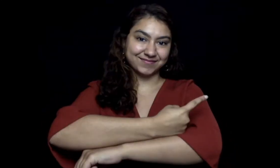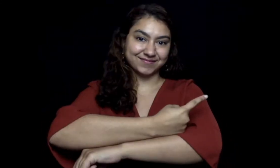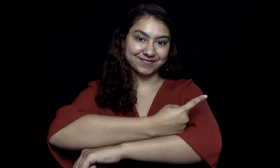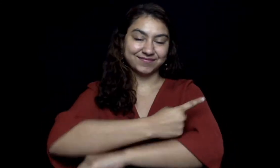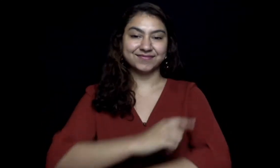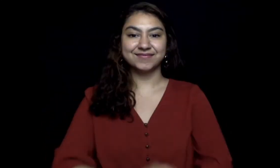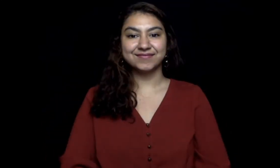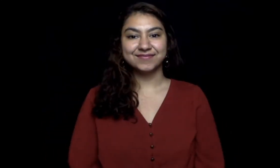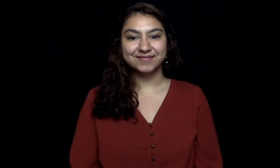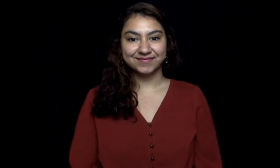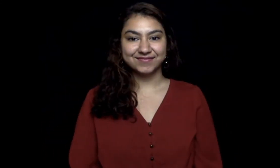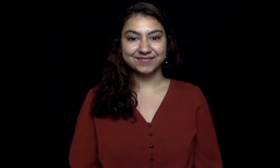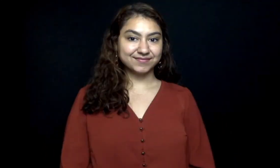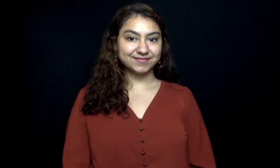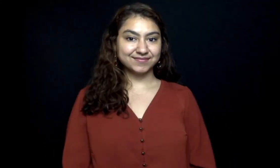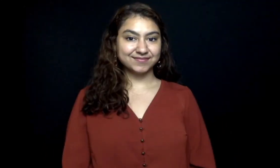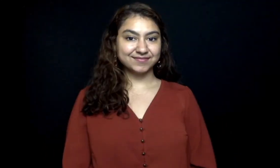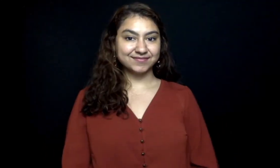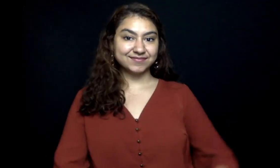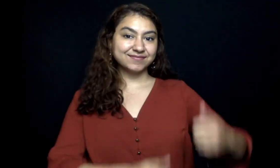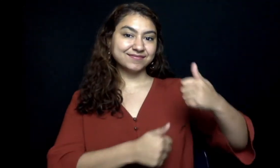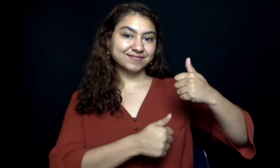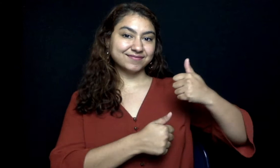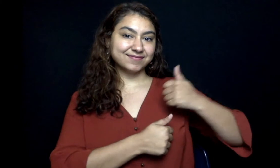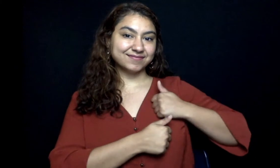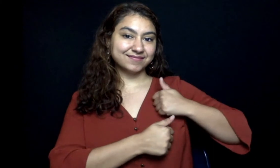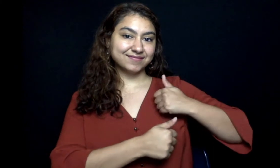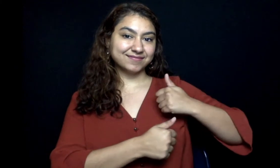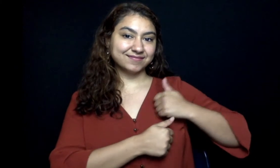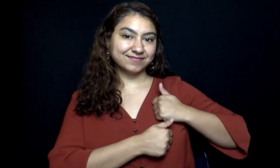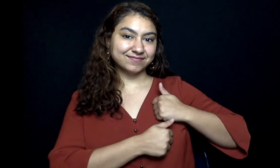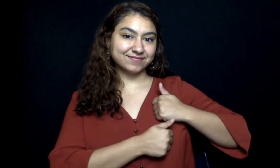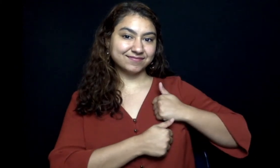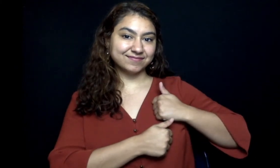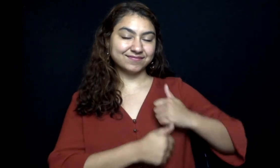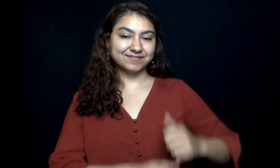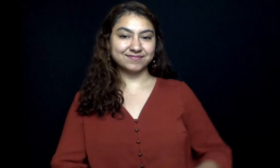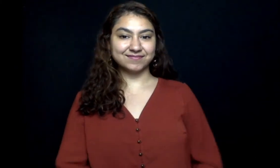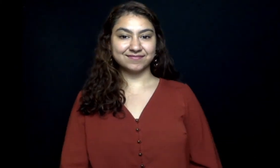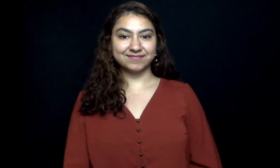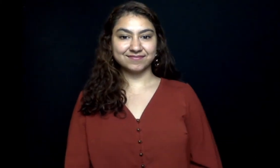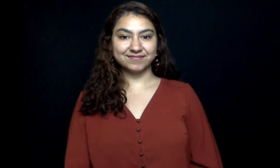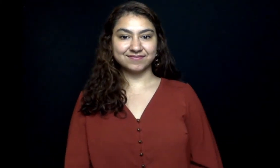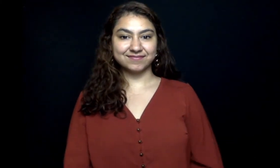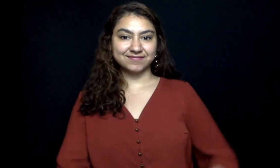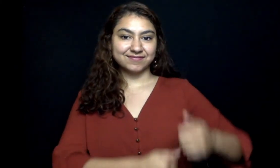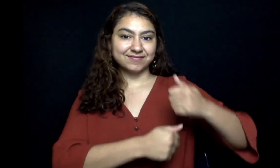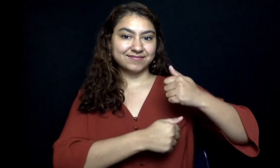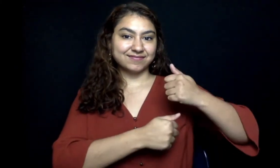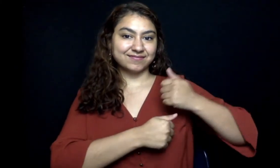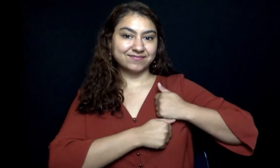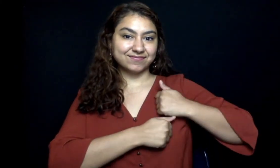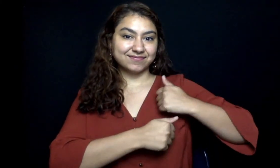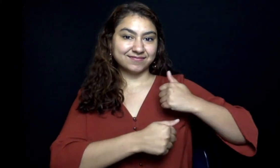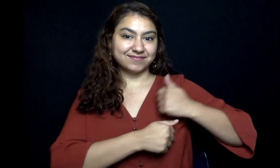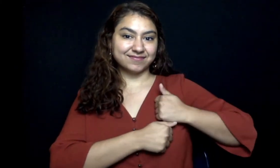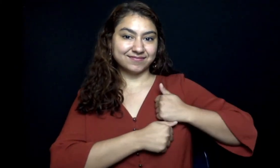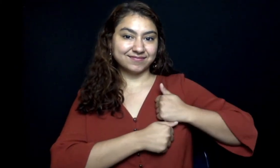Army